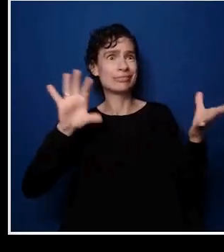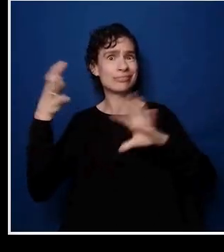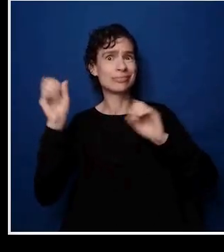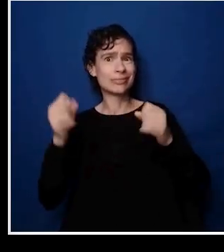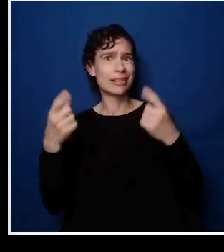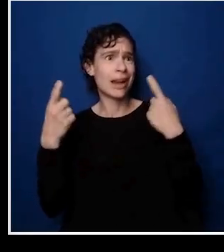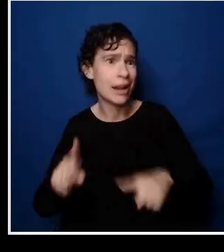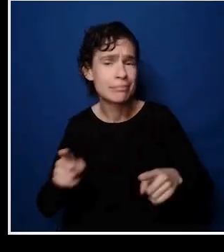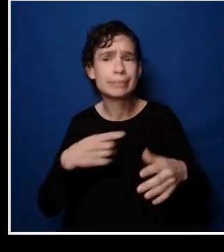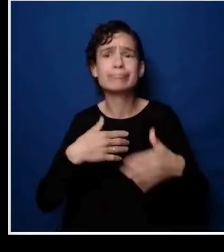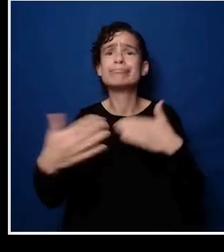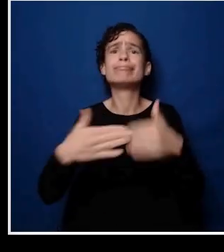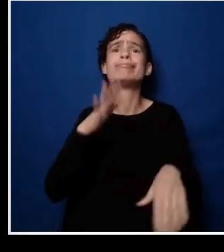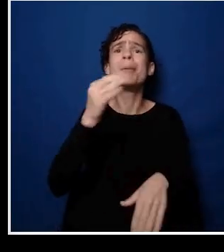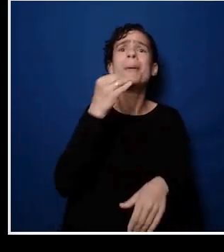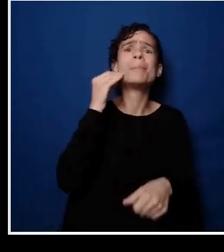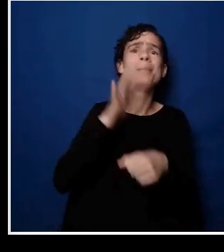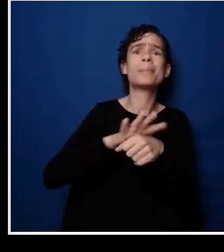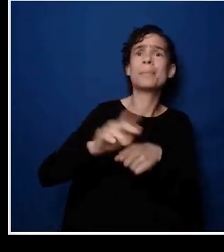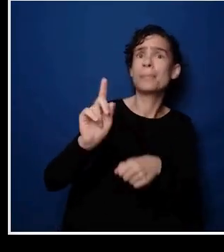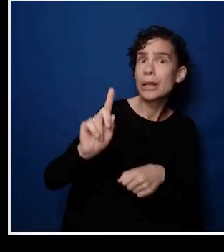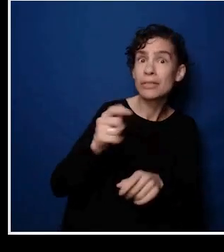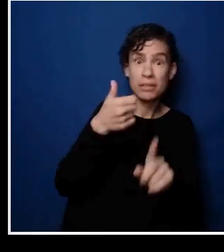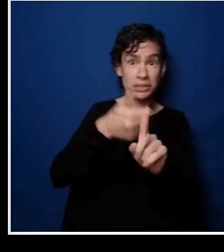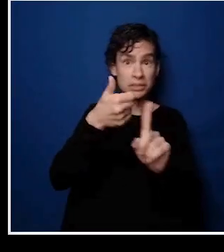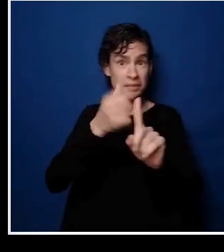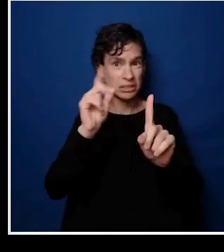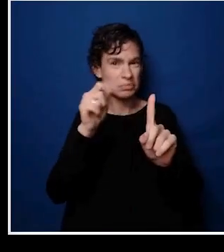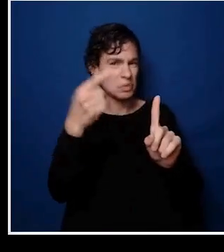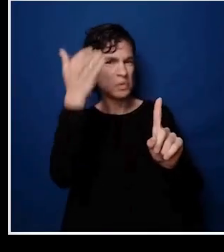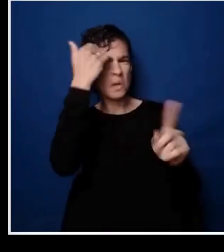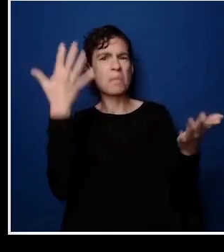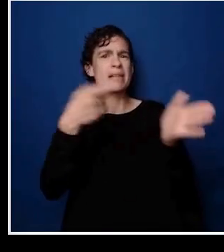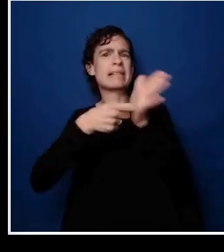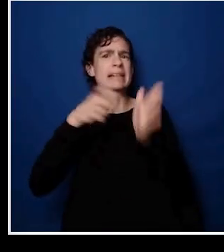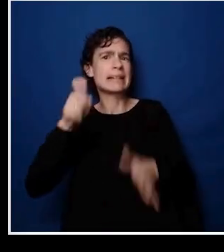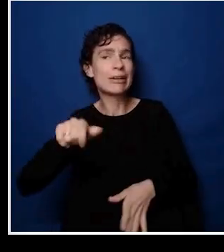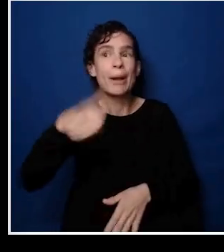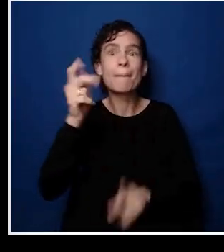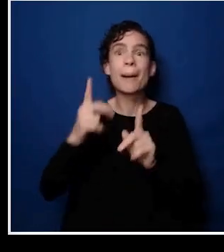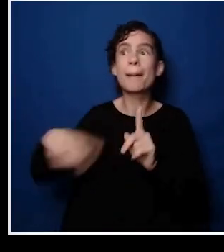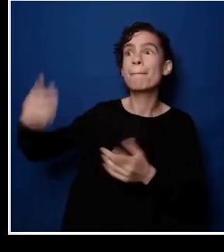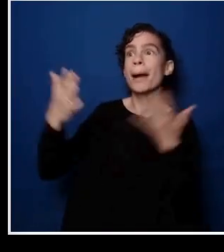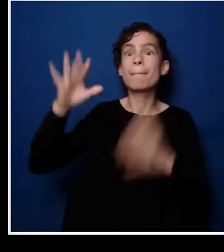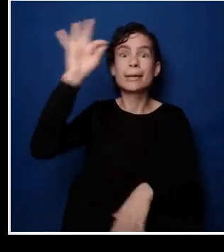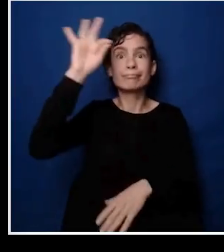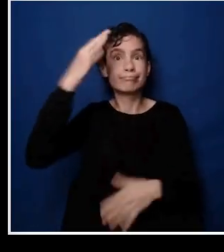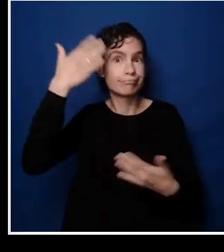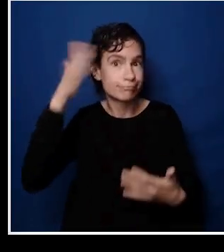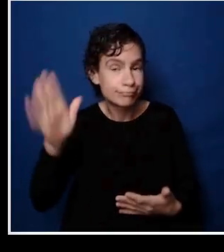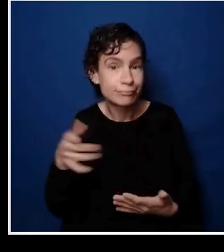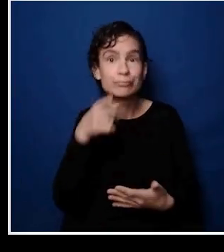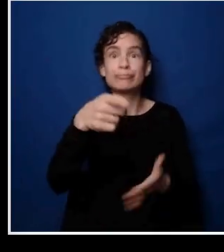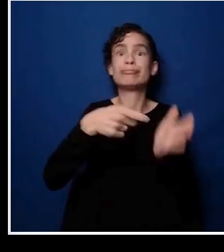If you have a disability, you know what you need, but others may not. And what you may need on a daily basis